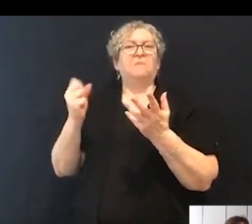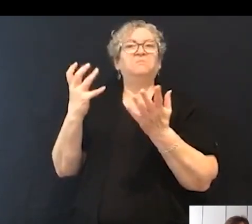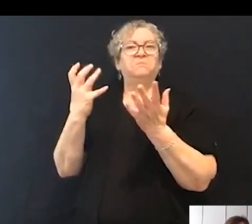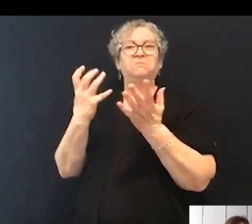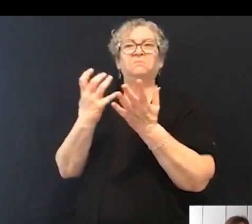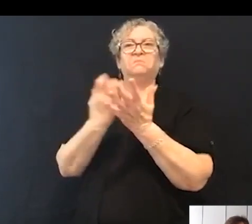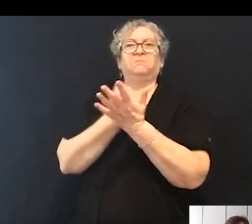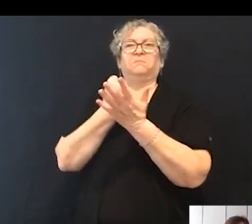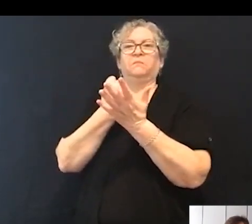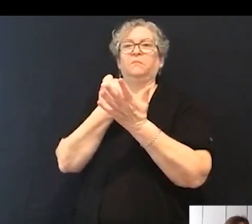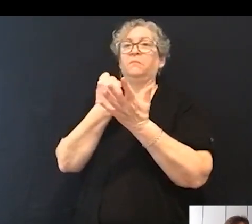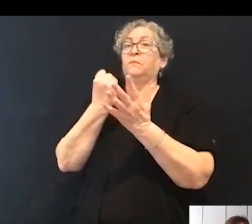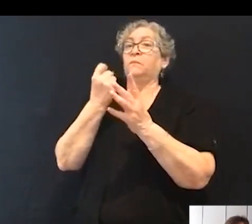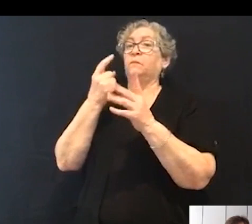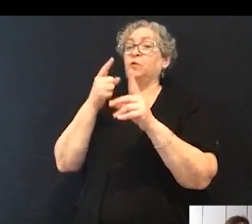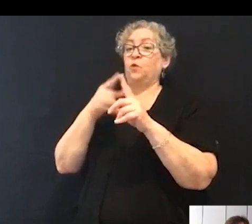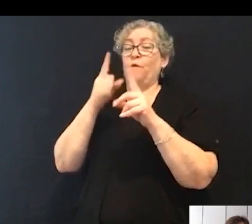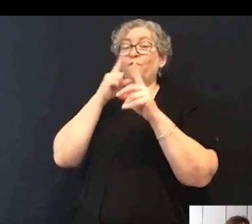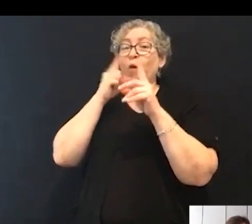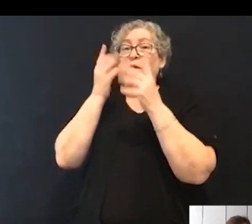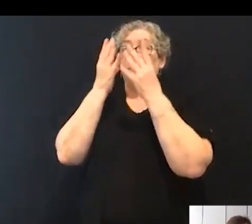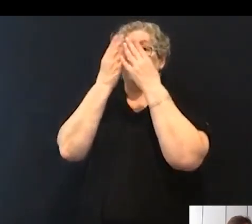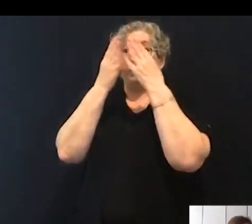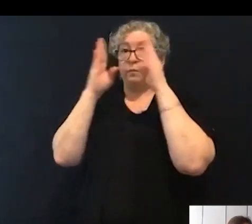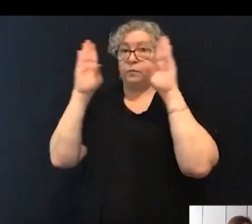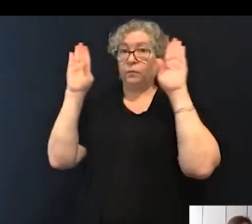central and peripheral diseases because it's not